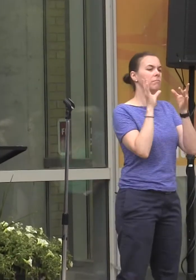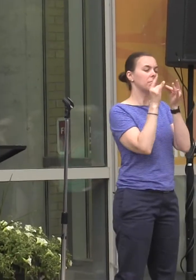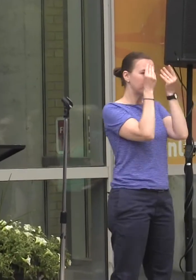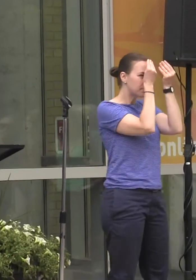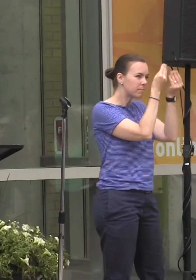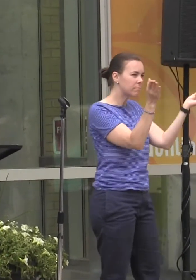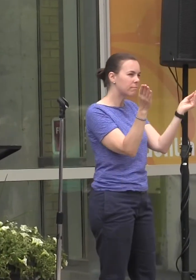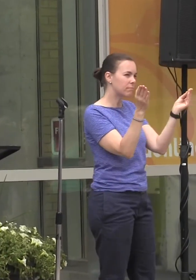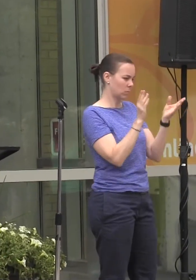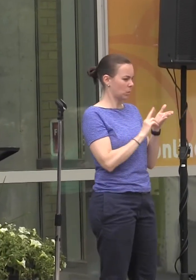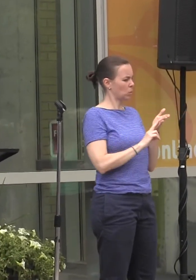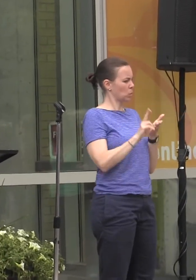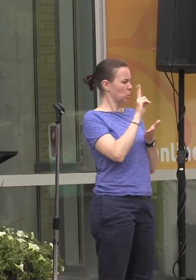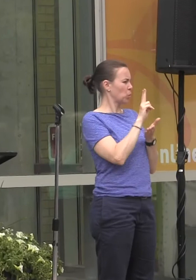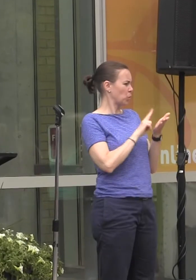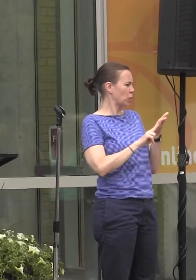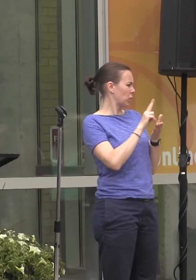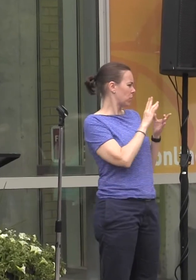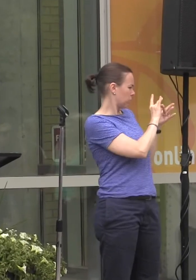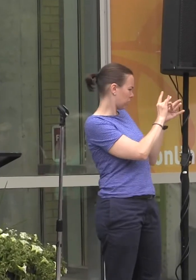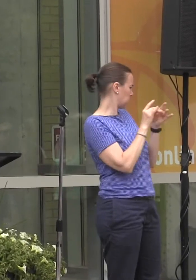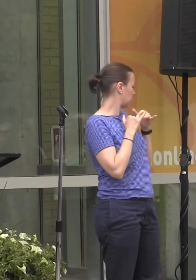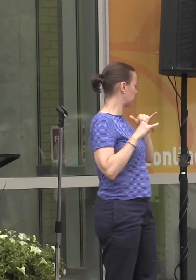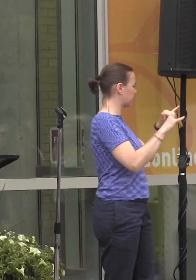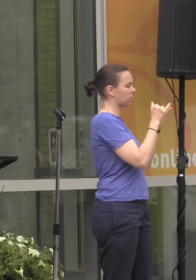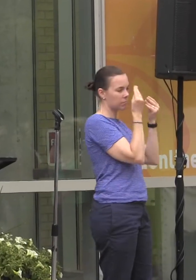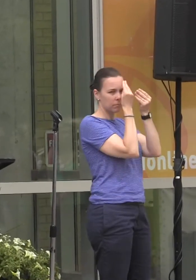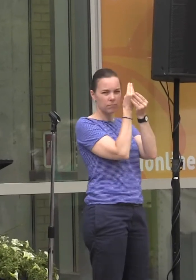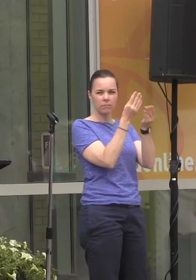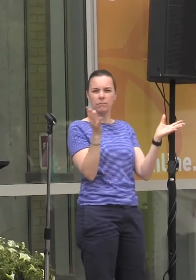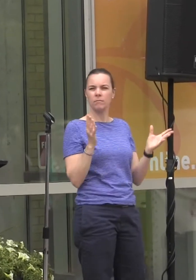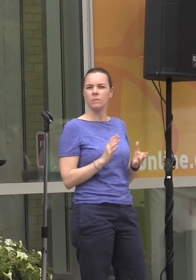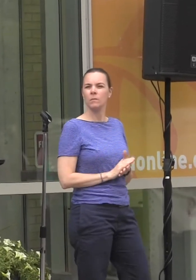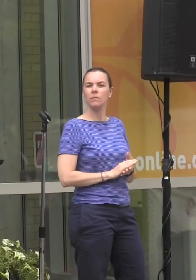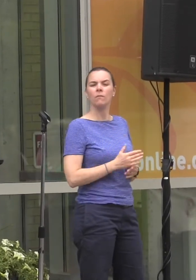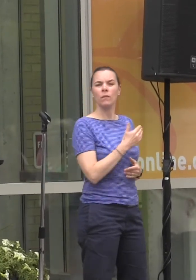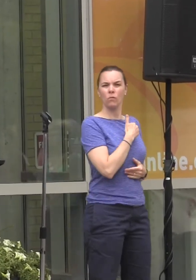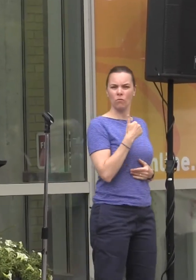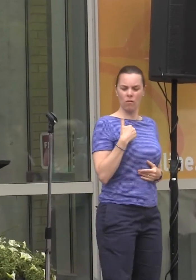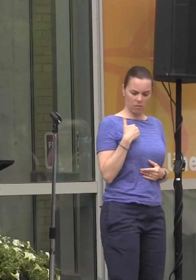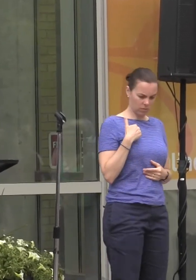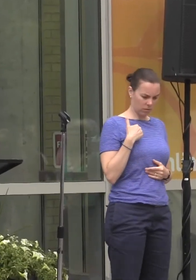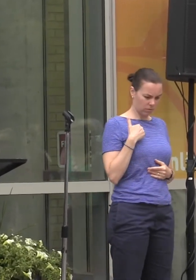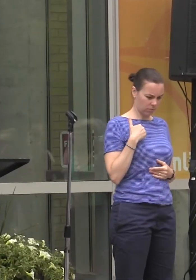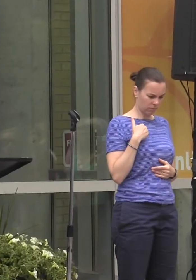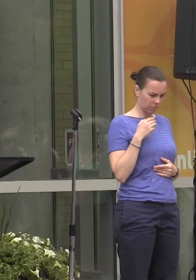not only here but everywhere in Toronto to put Toronto on the map as being the world pride capital